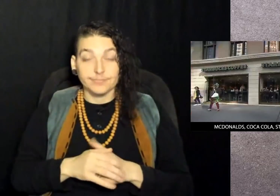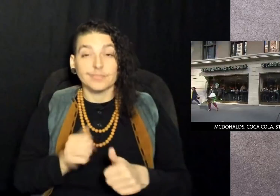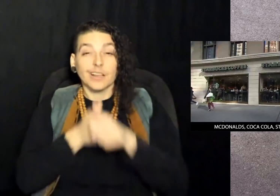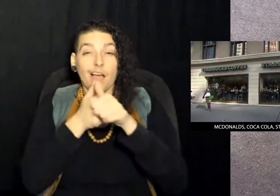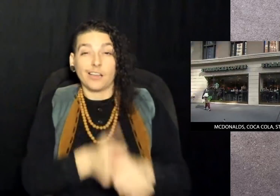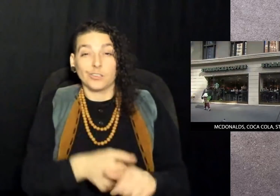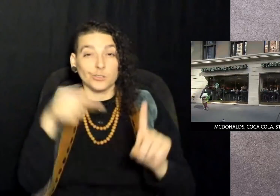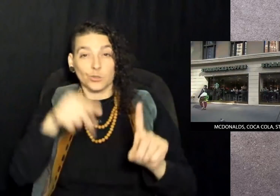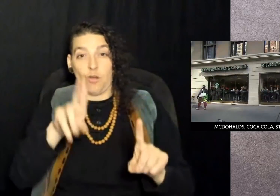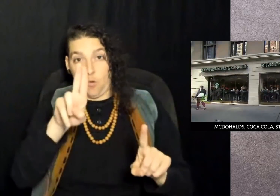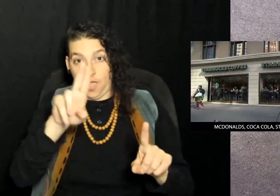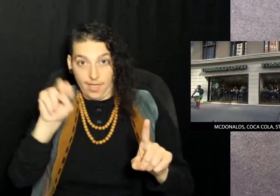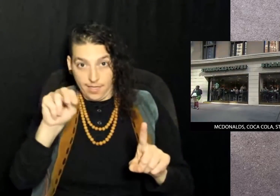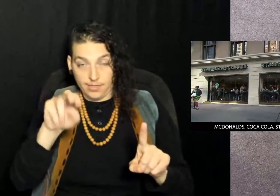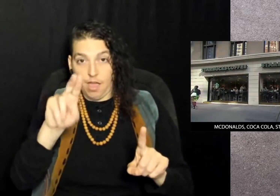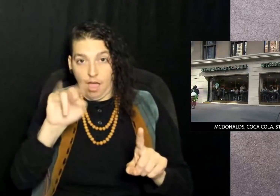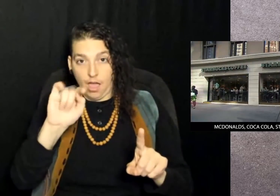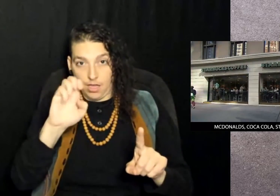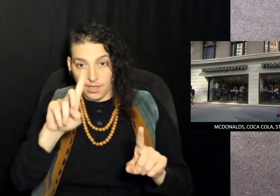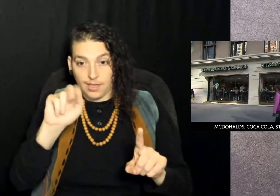according to the United Nations human rights office